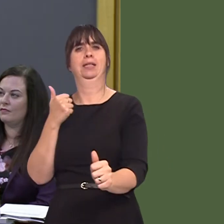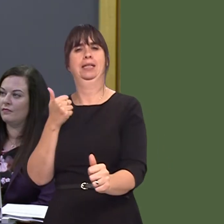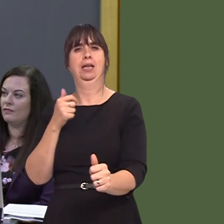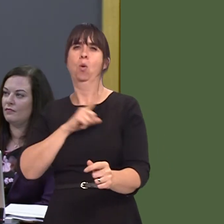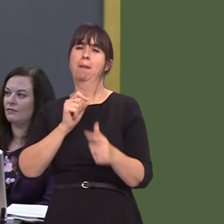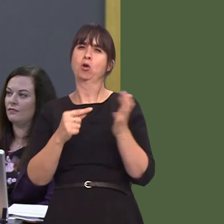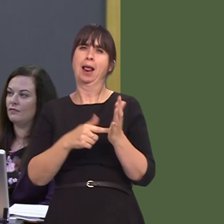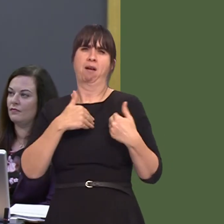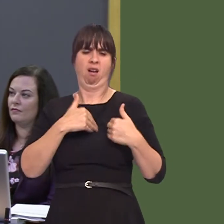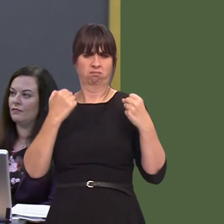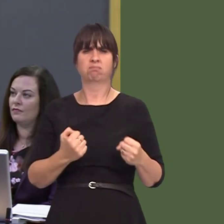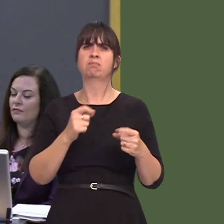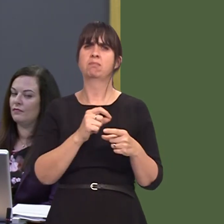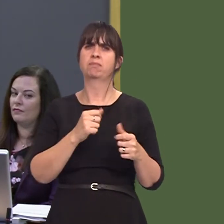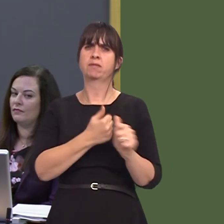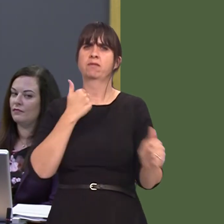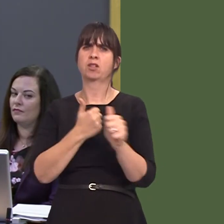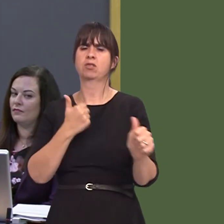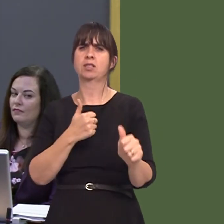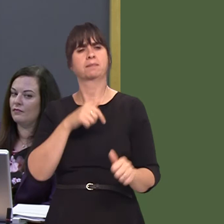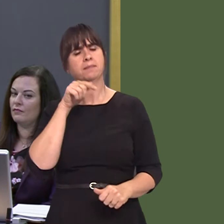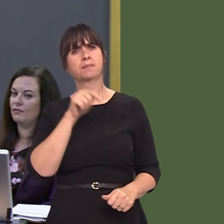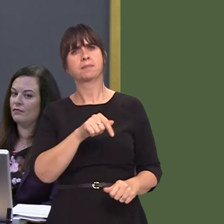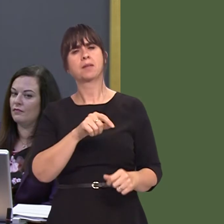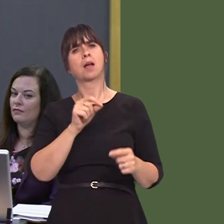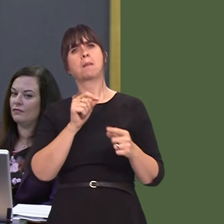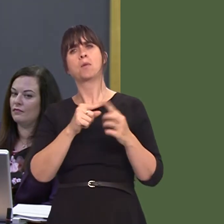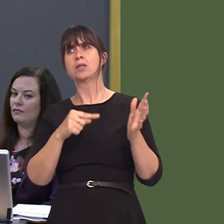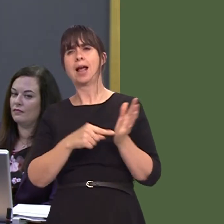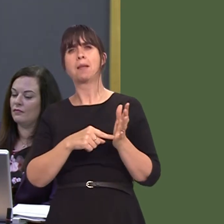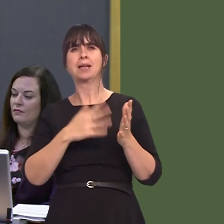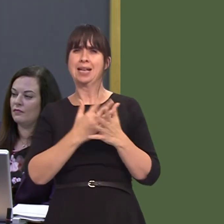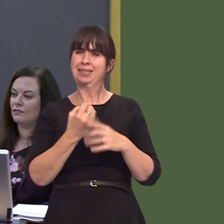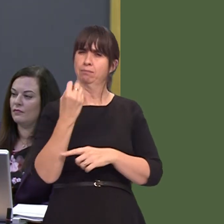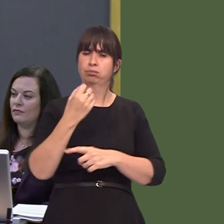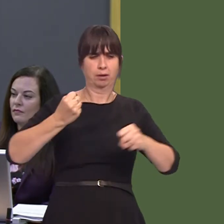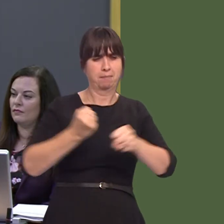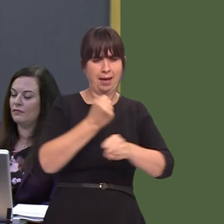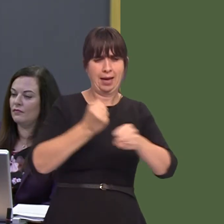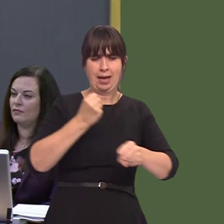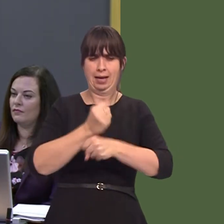by the Welsh Government. The skills base within Port Talbot is actually based upon industry, manufacturing and construction.